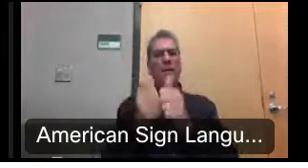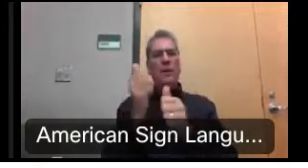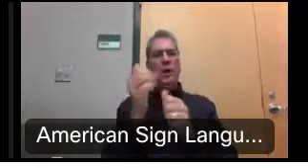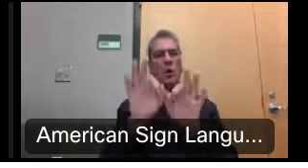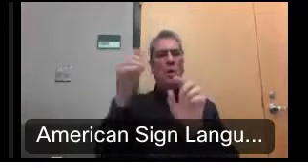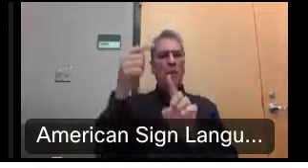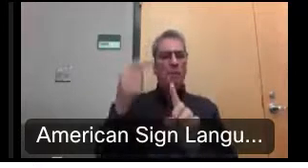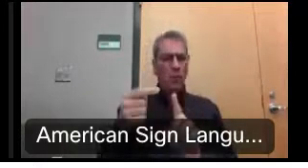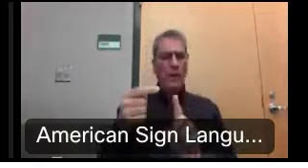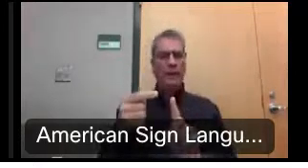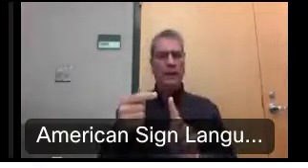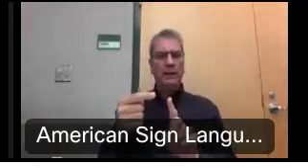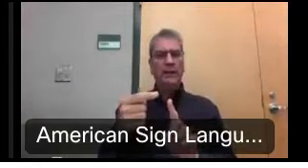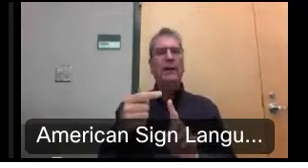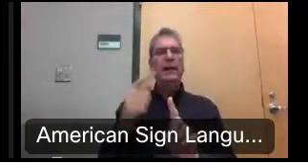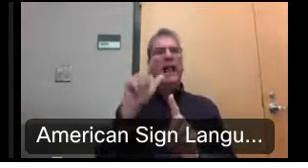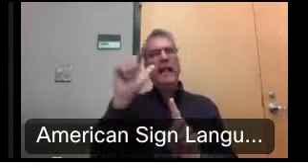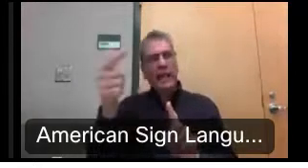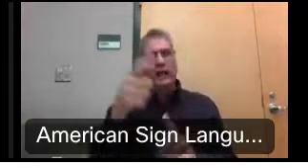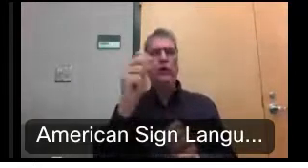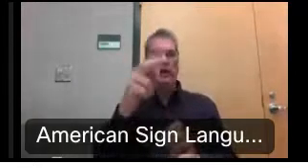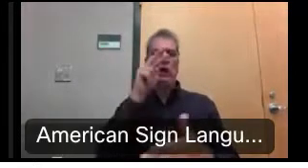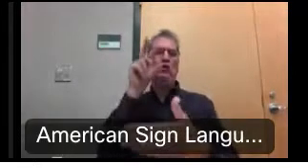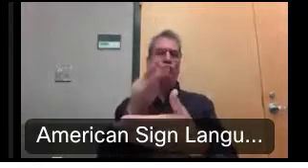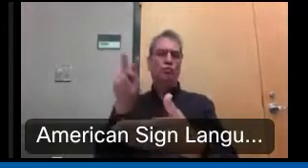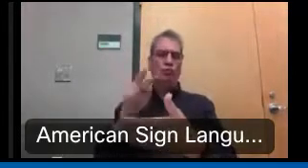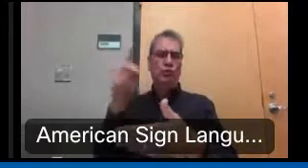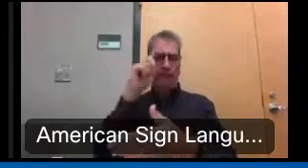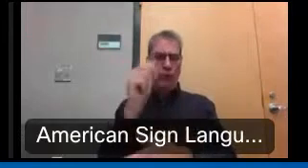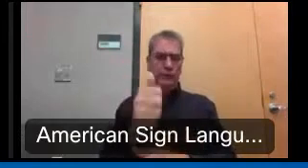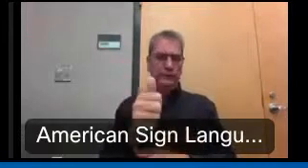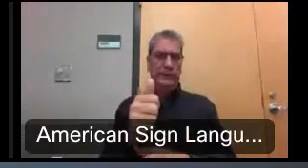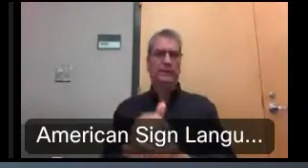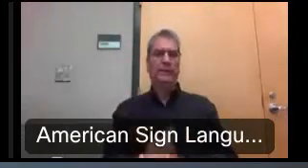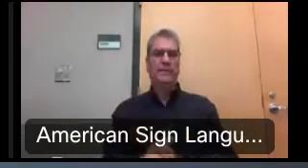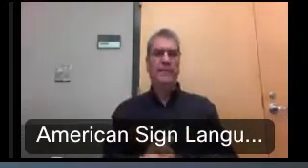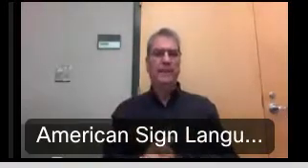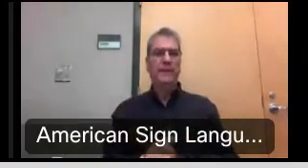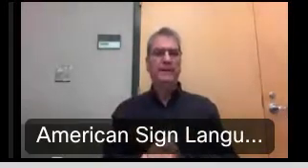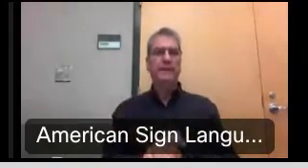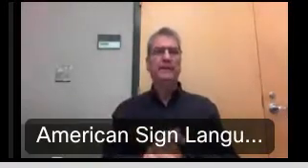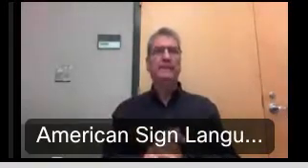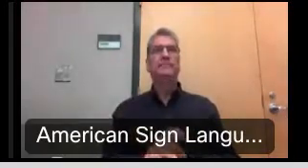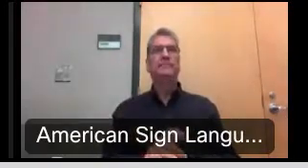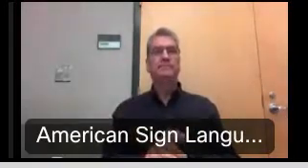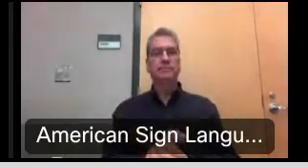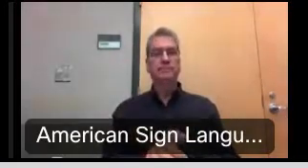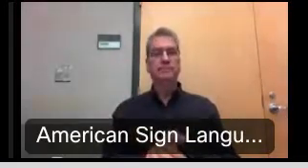And I'm sure there'll be available for your reference after the talk. So I am the commissioner